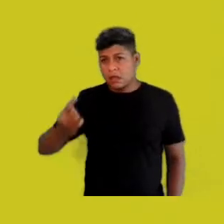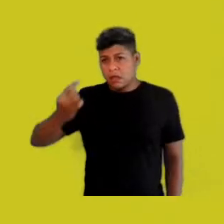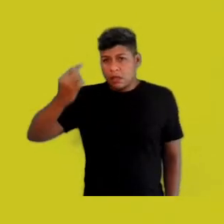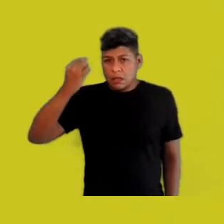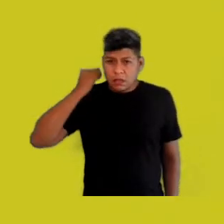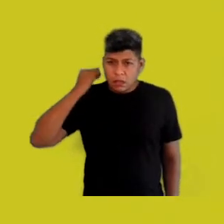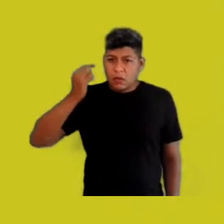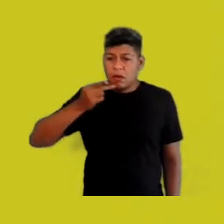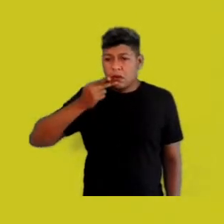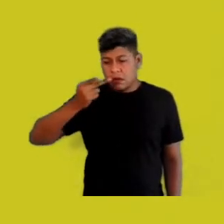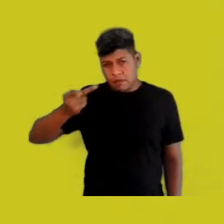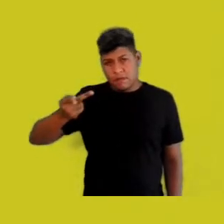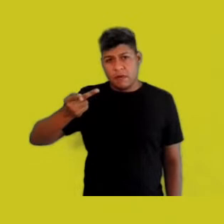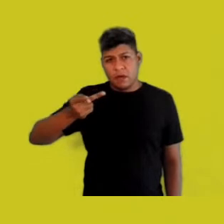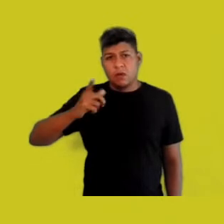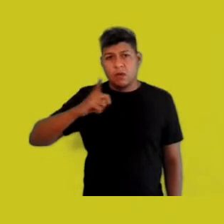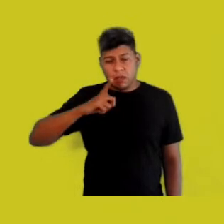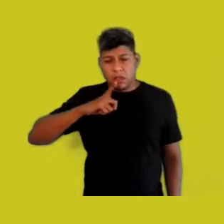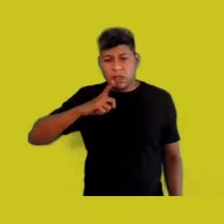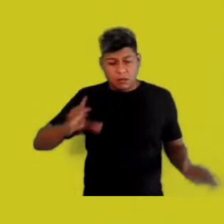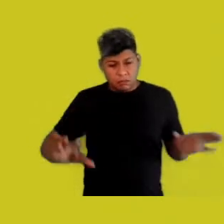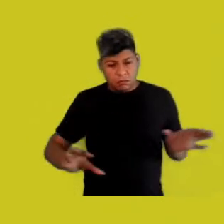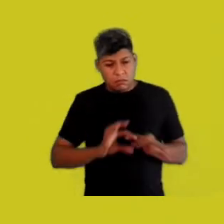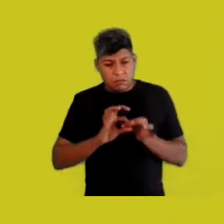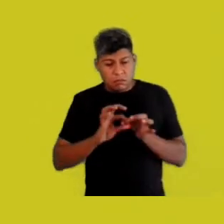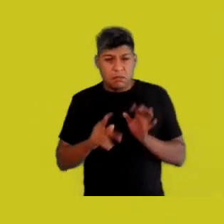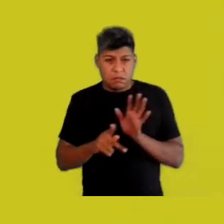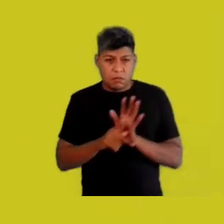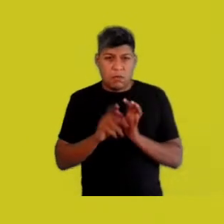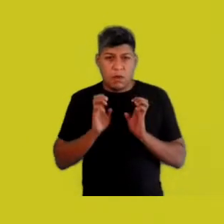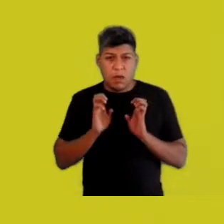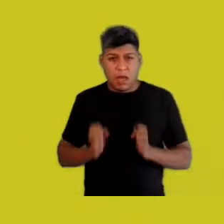but also, above all, with a political ethics.